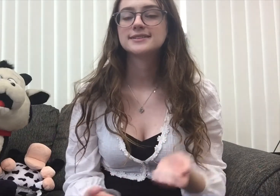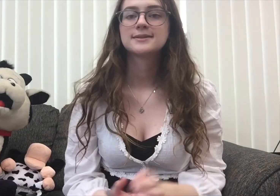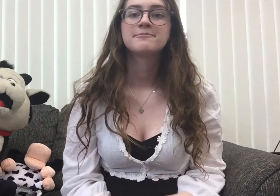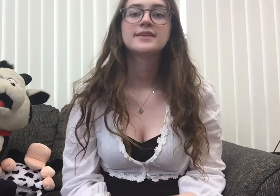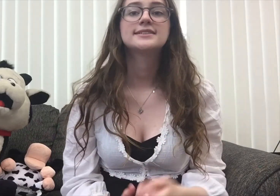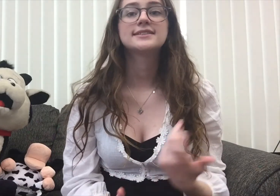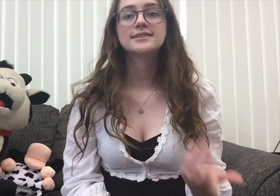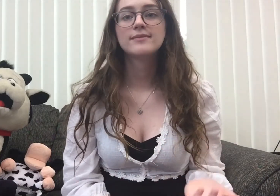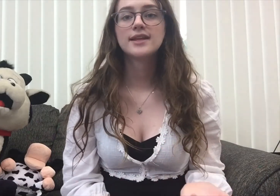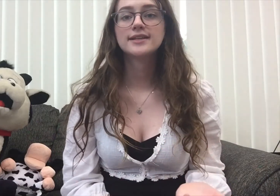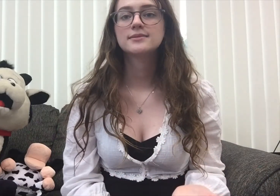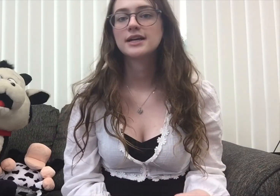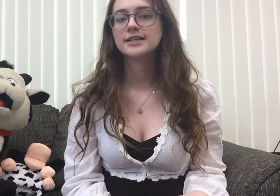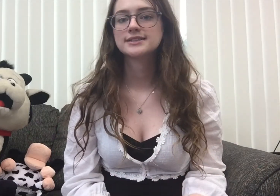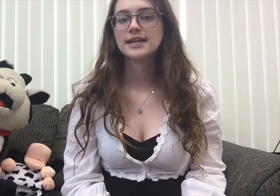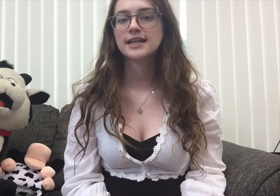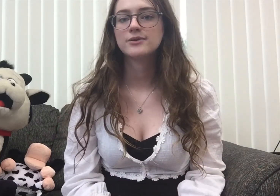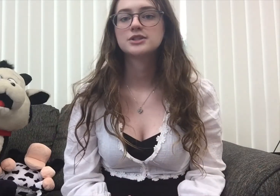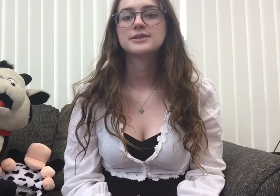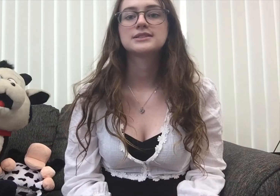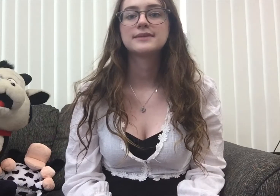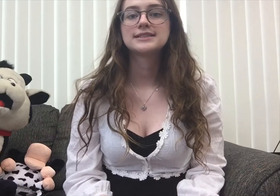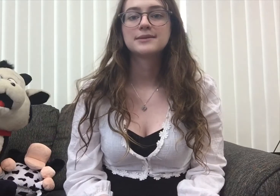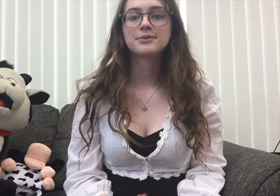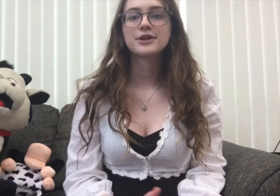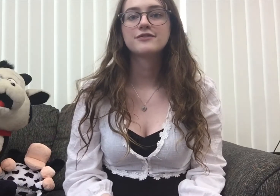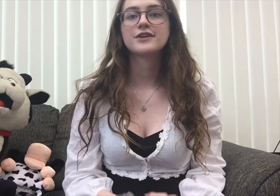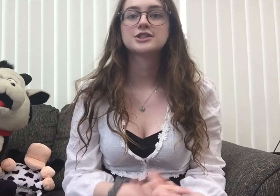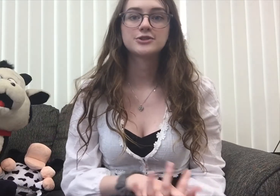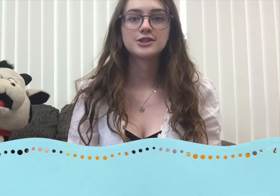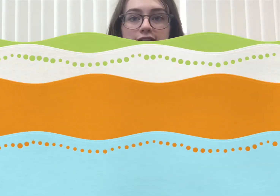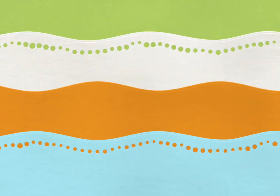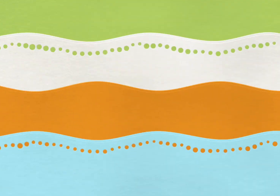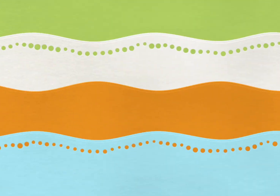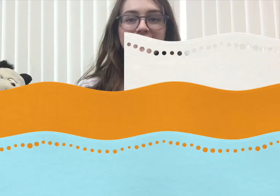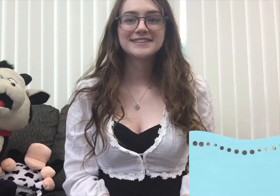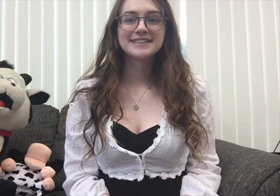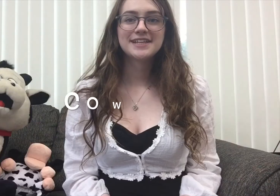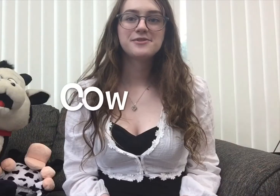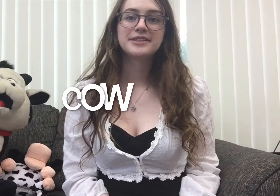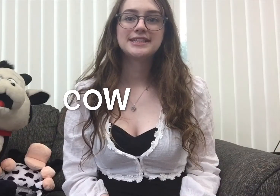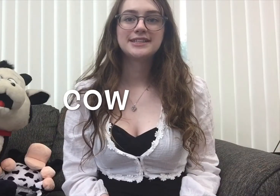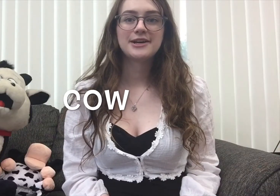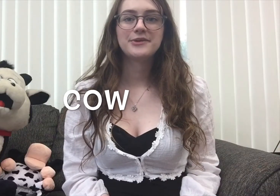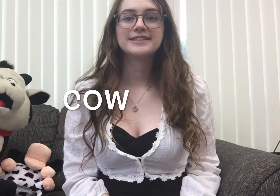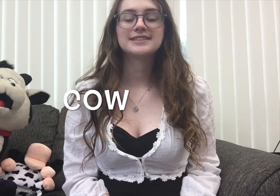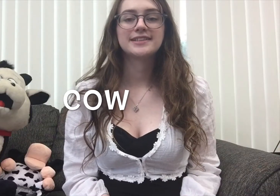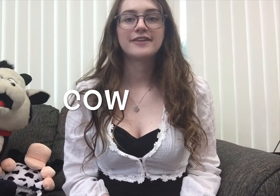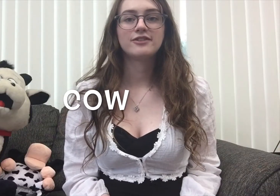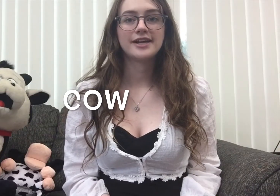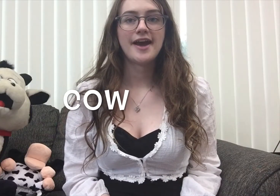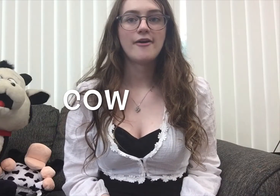It's the same thing as American Sign Language, but it's made simpler for children. The first sign you will need to know is the sign for cow.